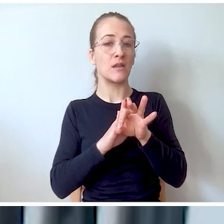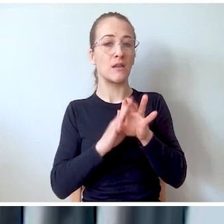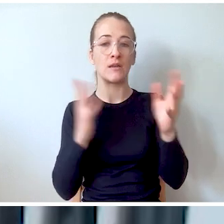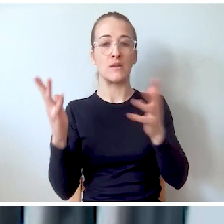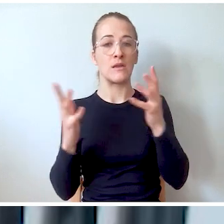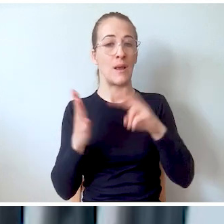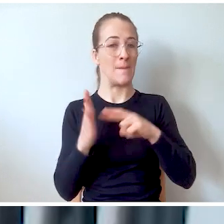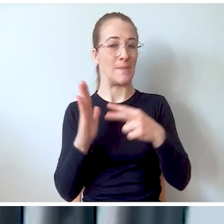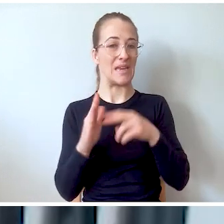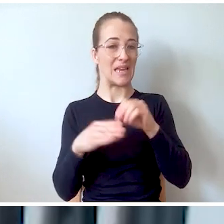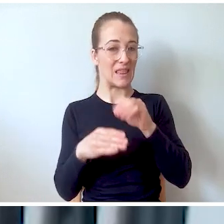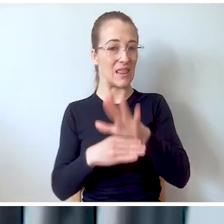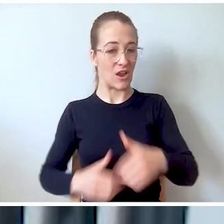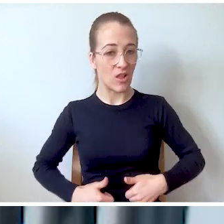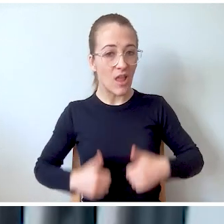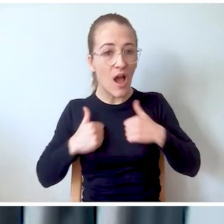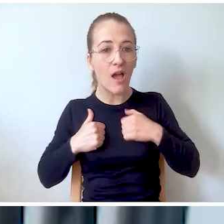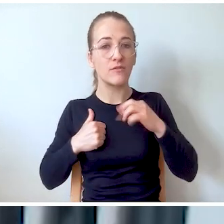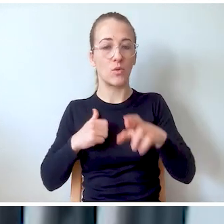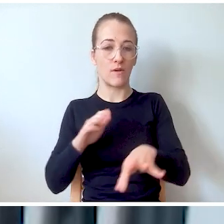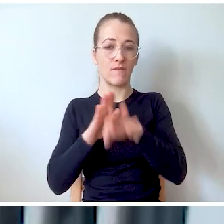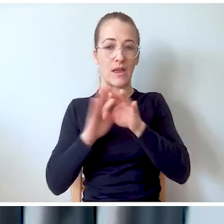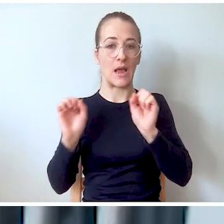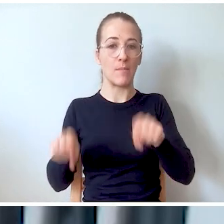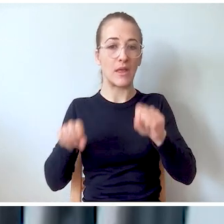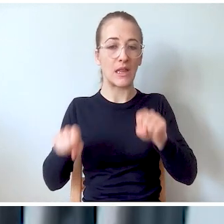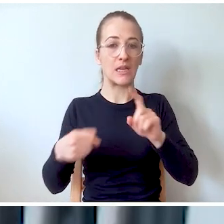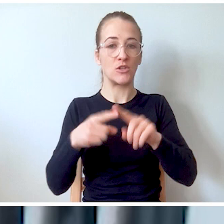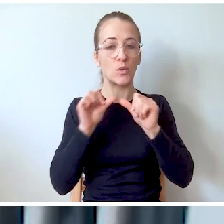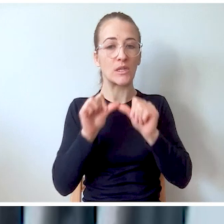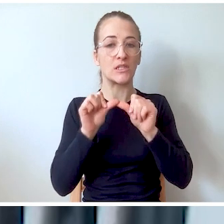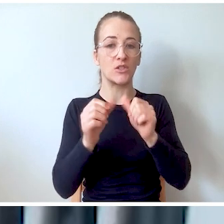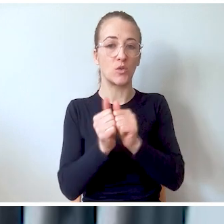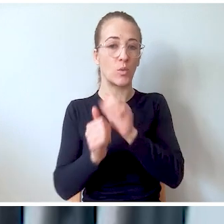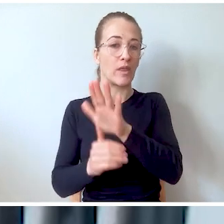meaning in their lives or find an ability to continue with their lives